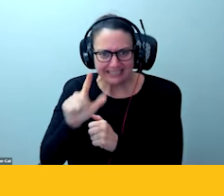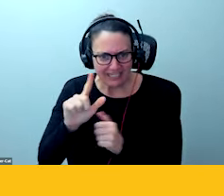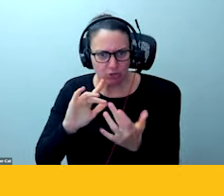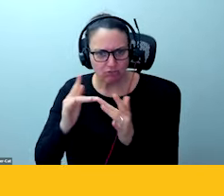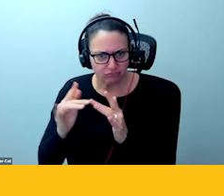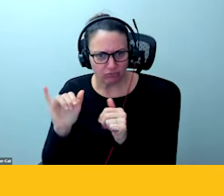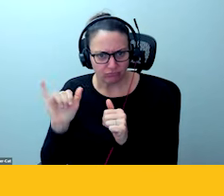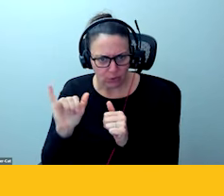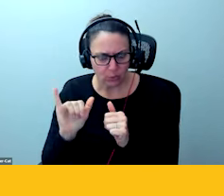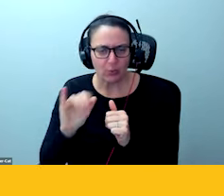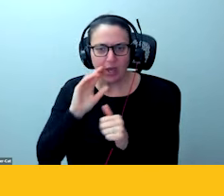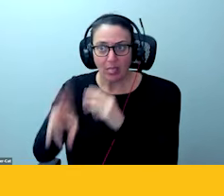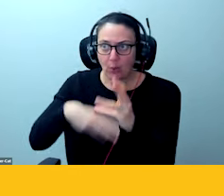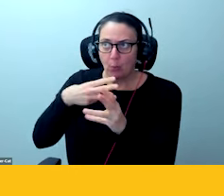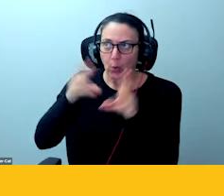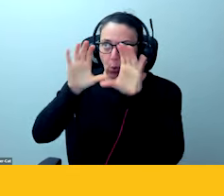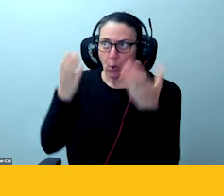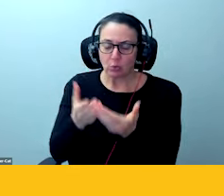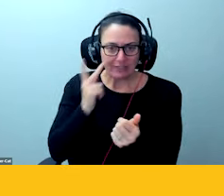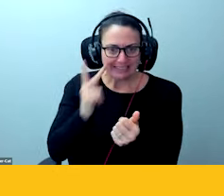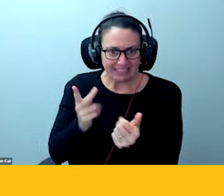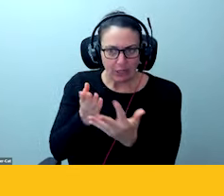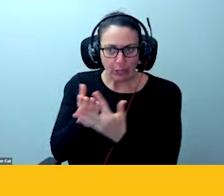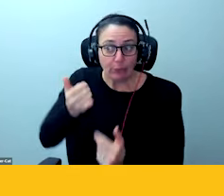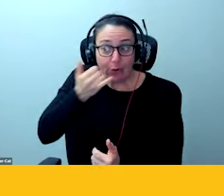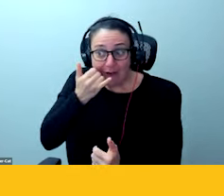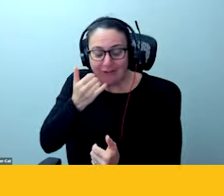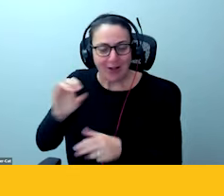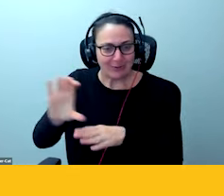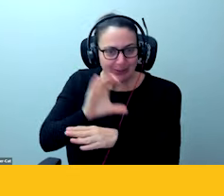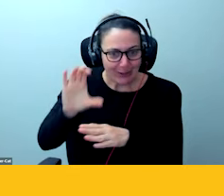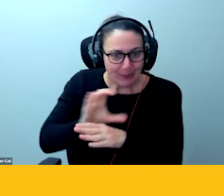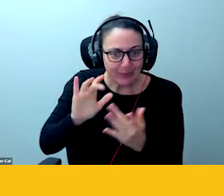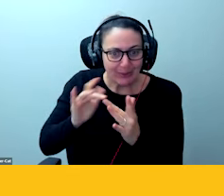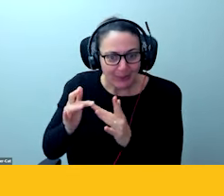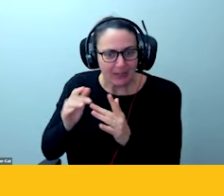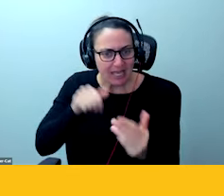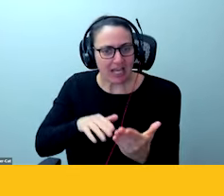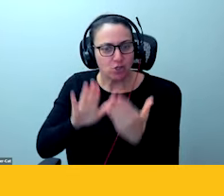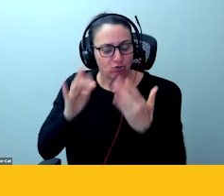and the world we see through our phones and computers, and it's addressing events